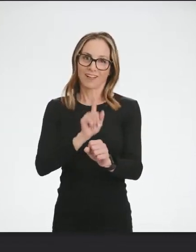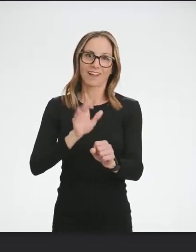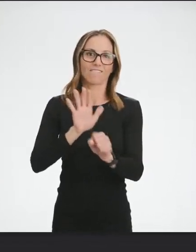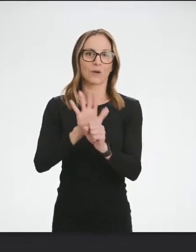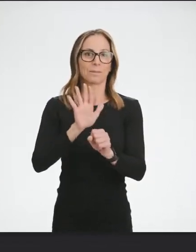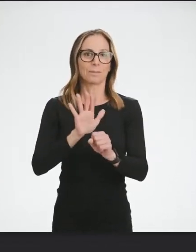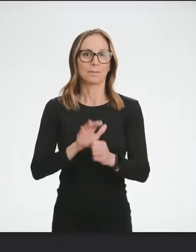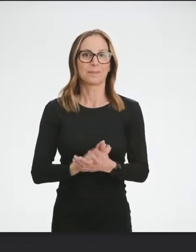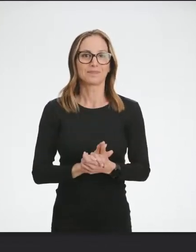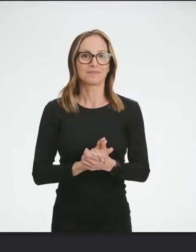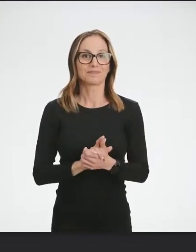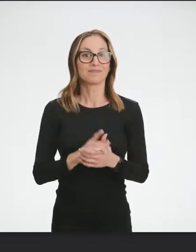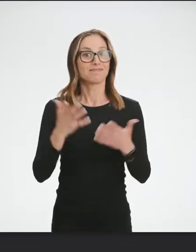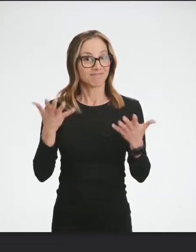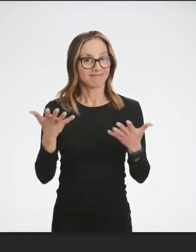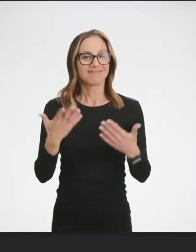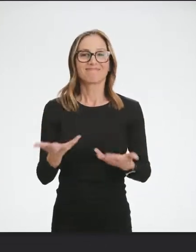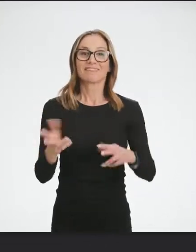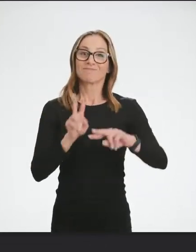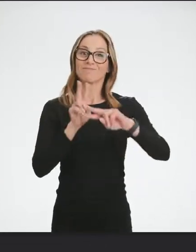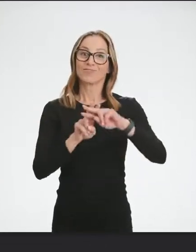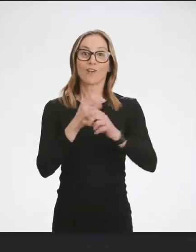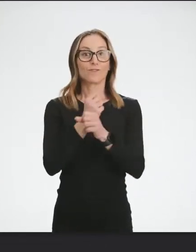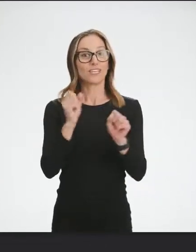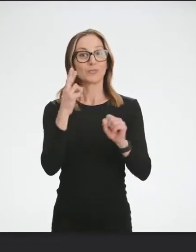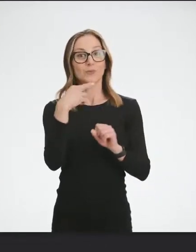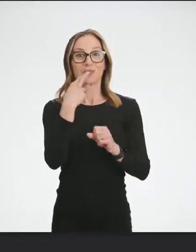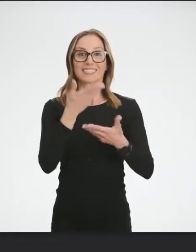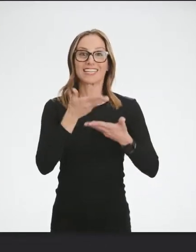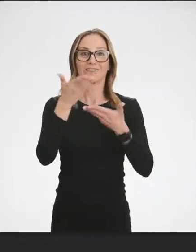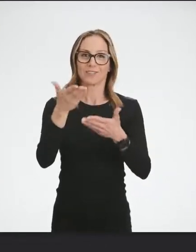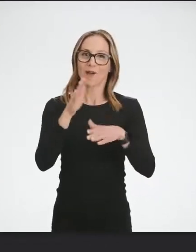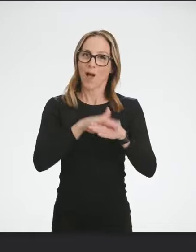And with that, my #freedonut delivery is on its way.